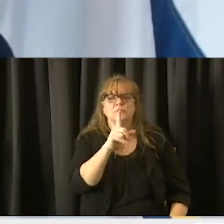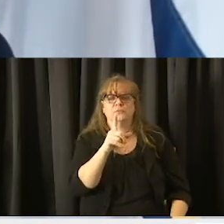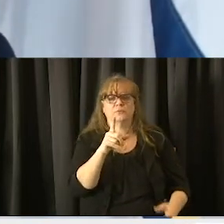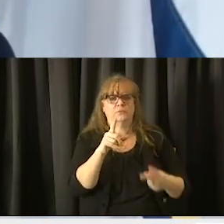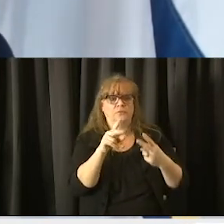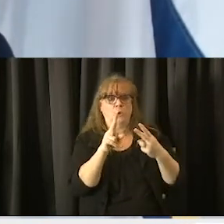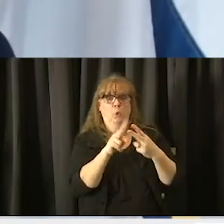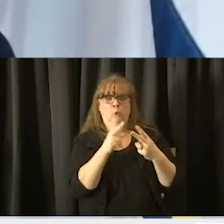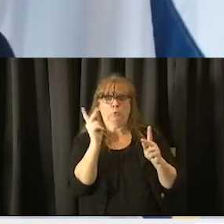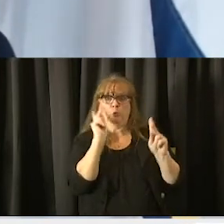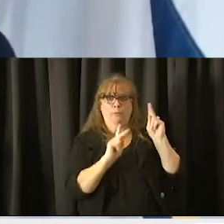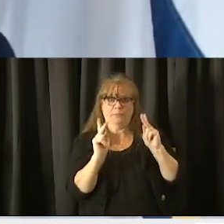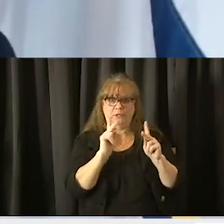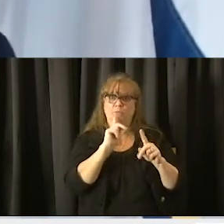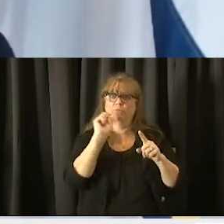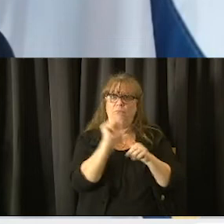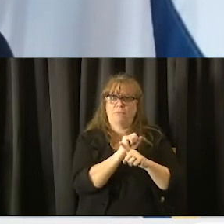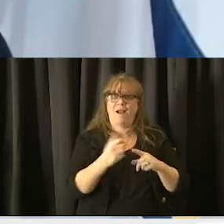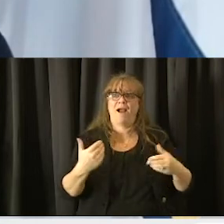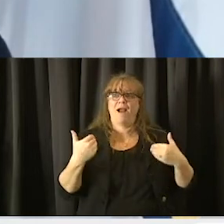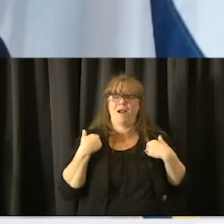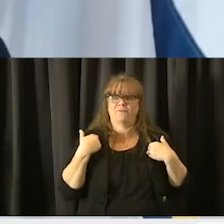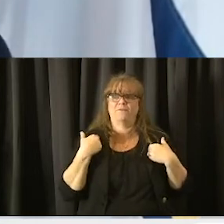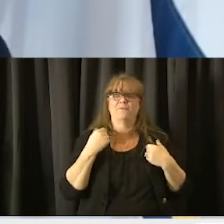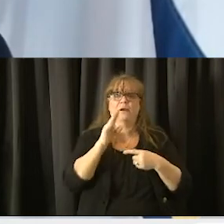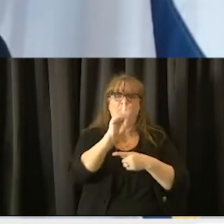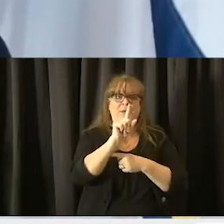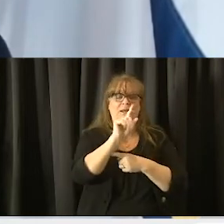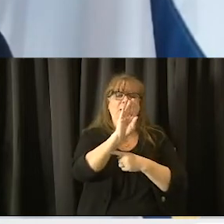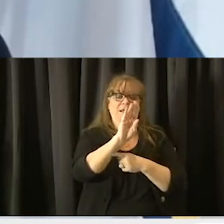hi this is kate taylor from the new york times um first could you confirm